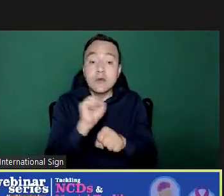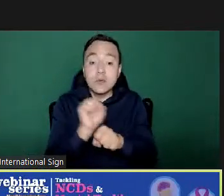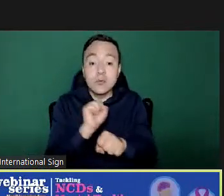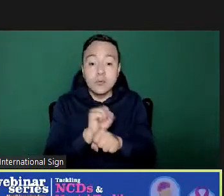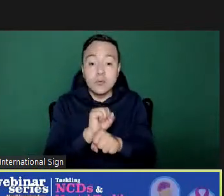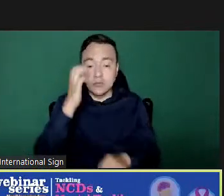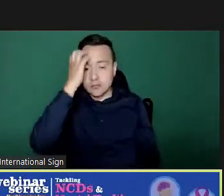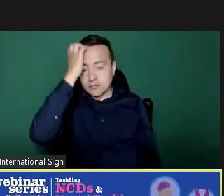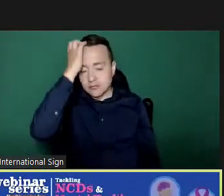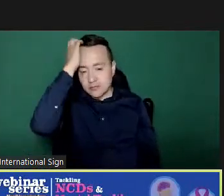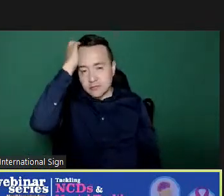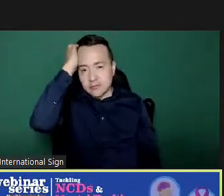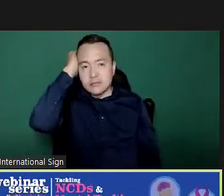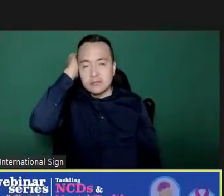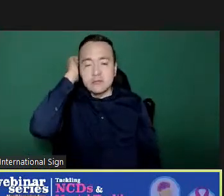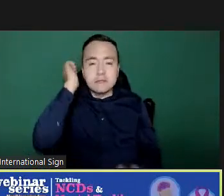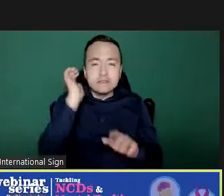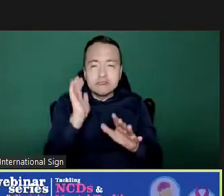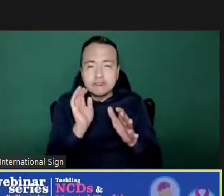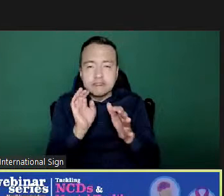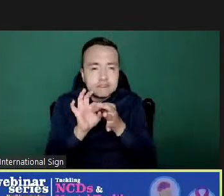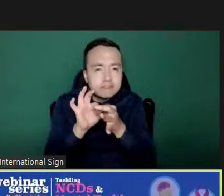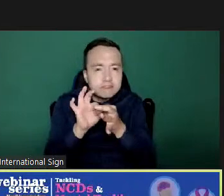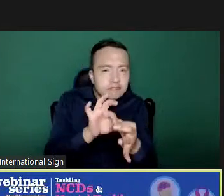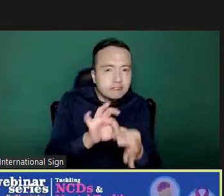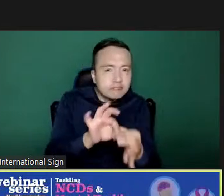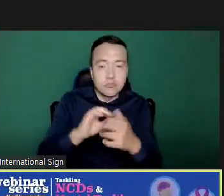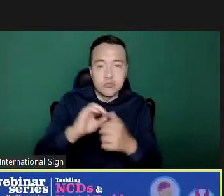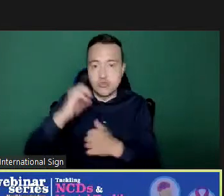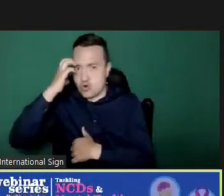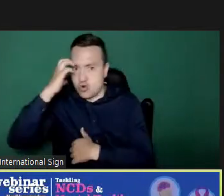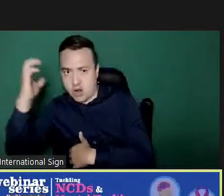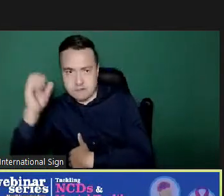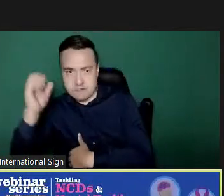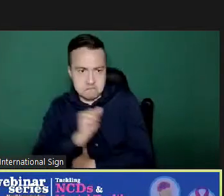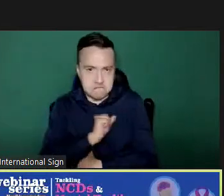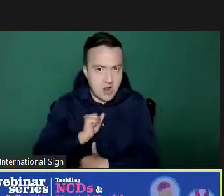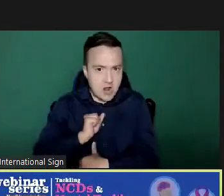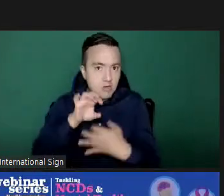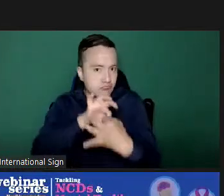health system strengthening and NCDs. Dr. Ferdinando, over to you. Thank you very much.